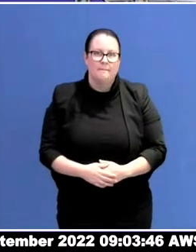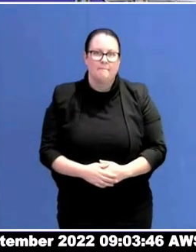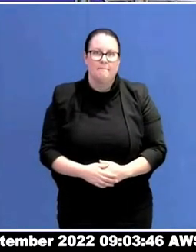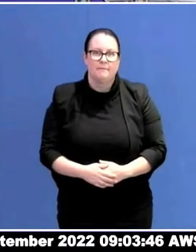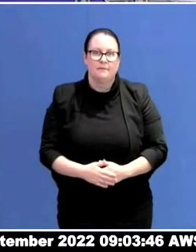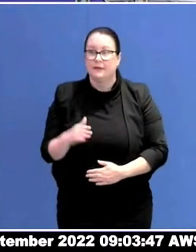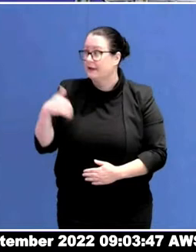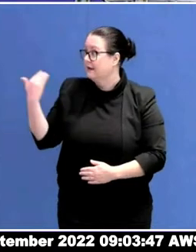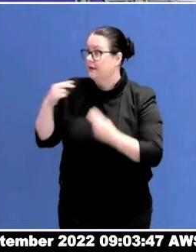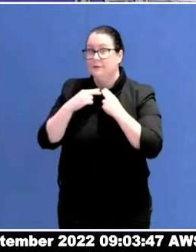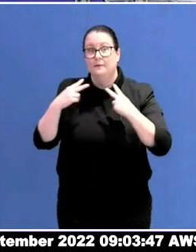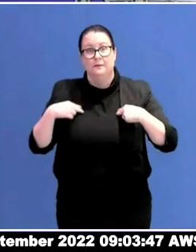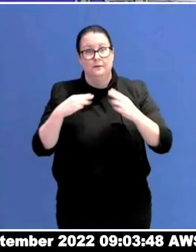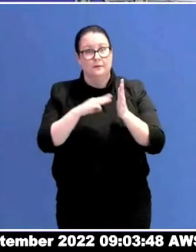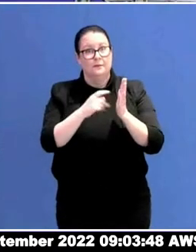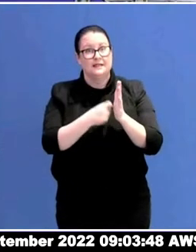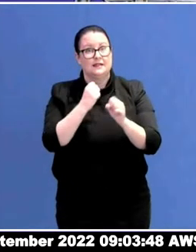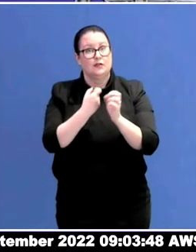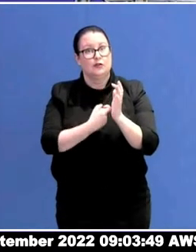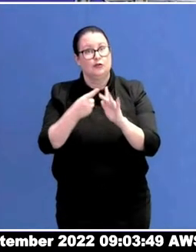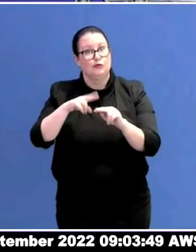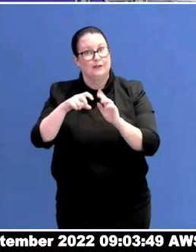Good morning, Commissioners.